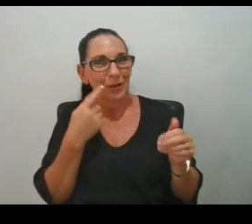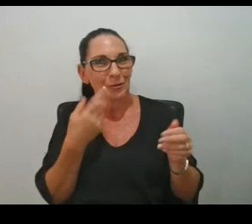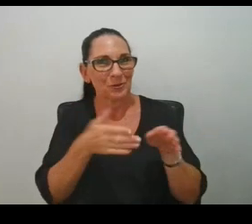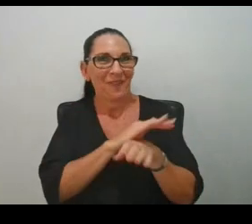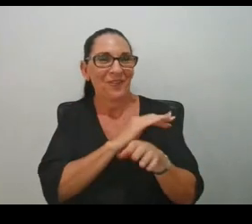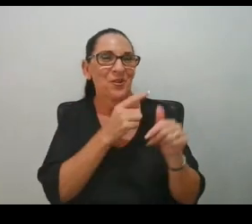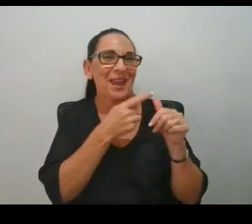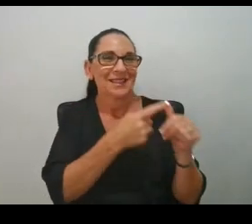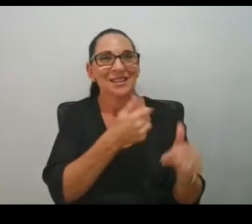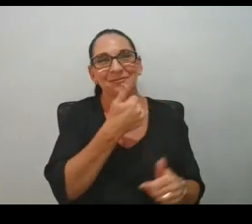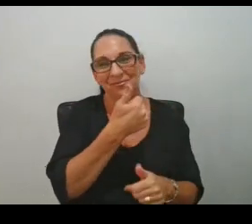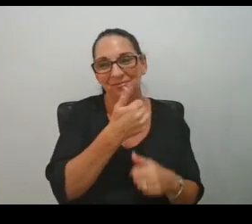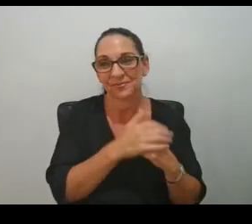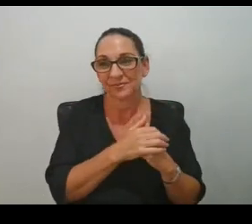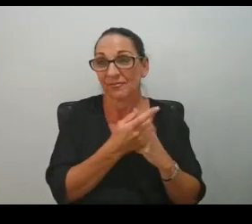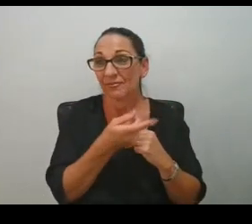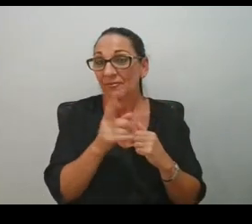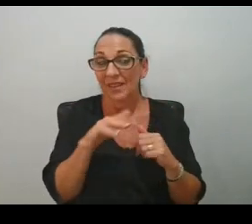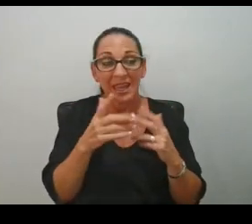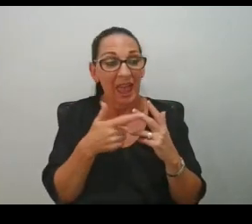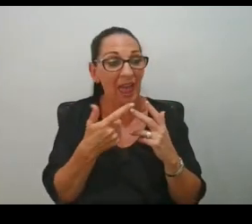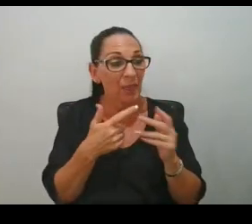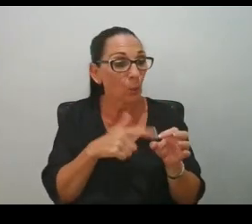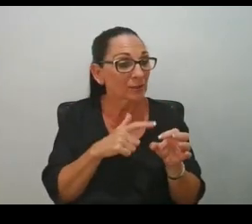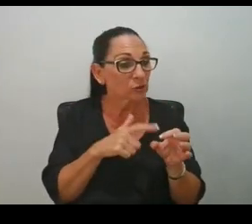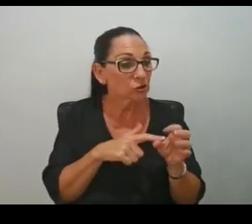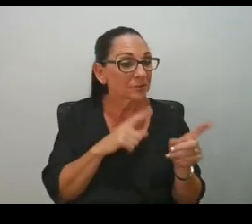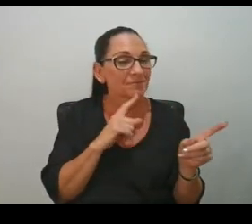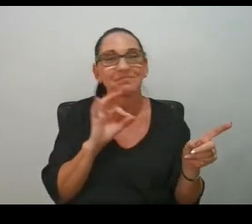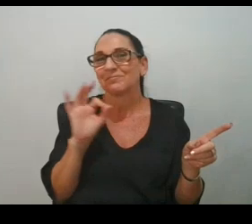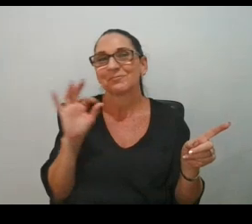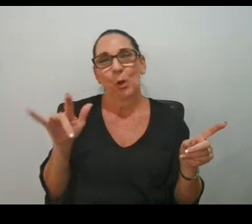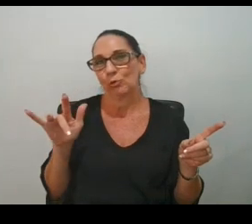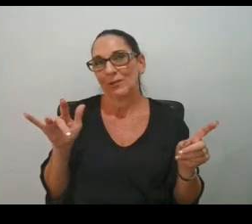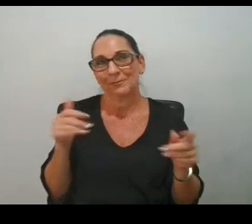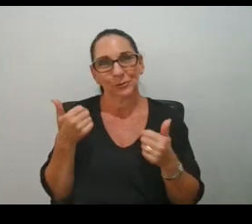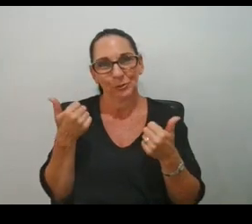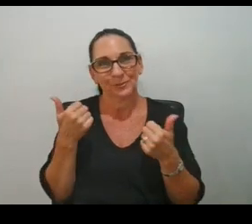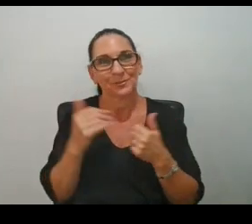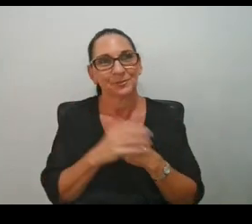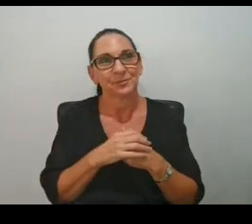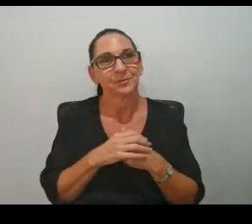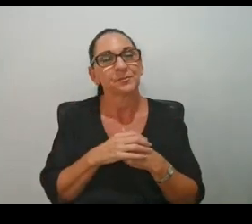good any other questions on that nothing coming through at this point so okay great so now that